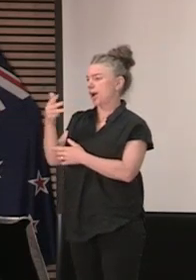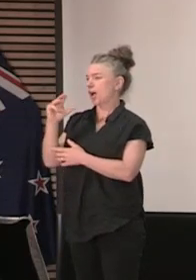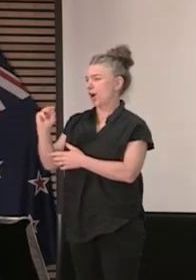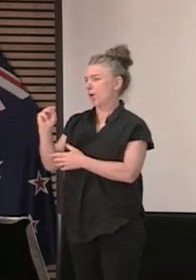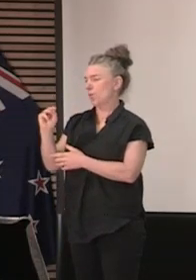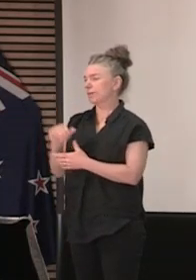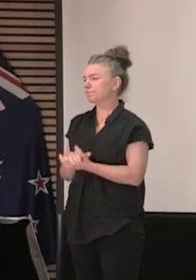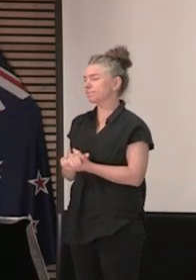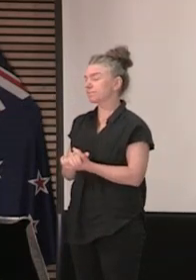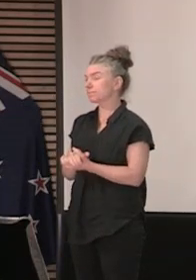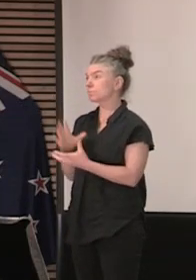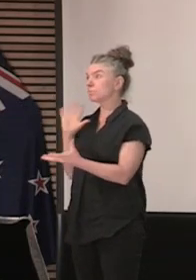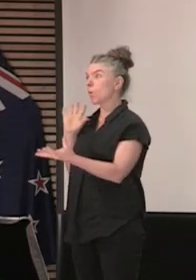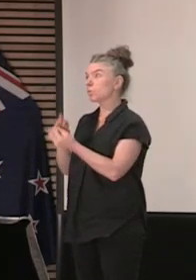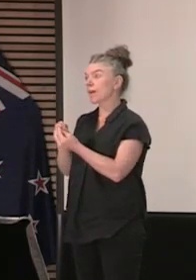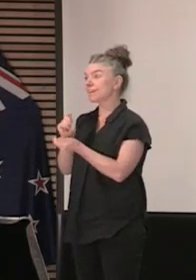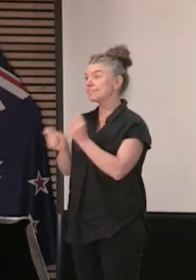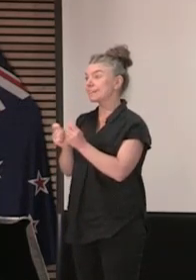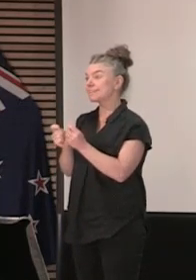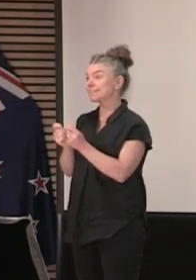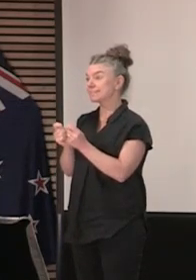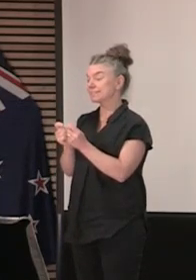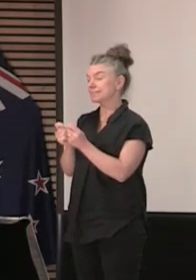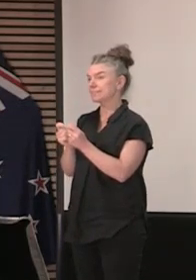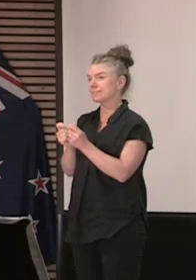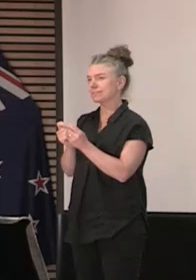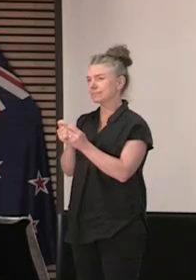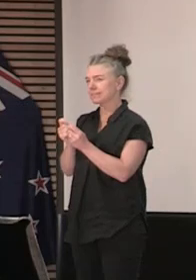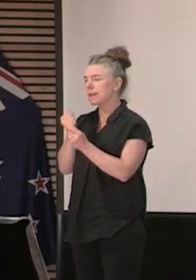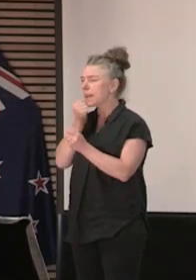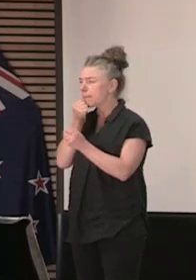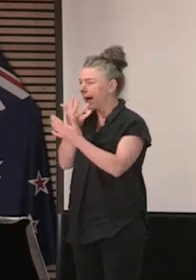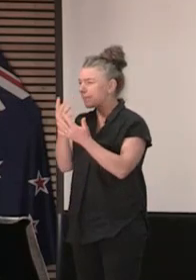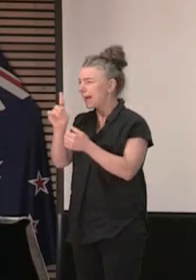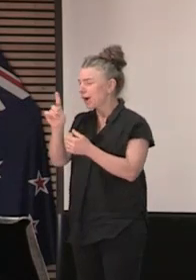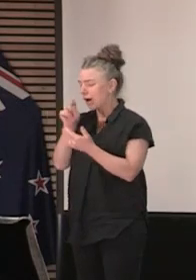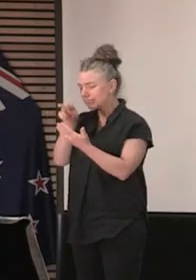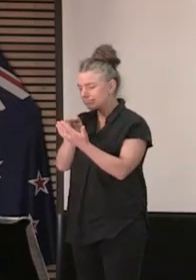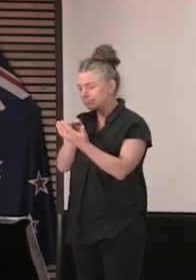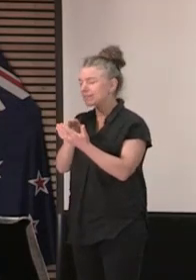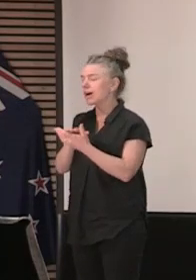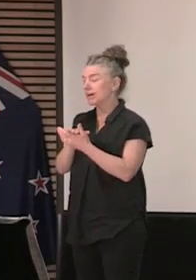. undertaken to date has. increased accordingly. I'll. . just find the correct number. there. But our 7-day rolling.